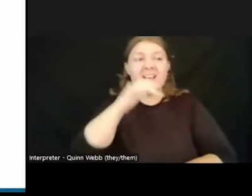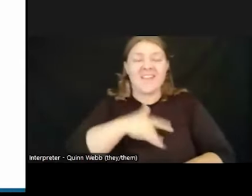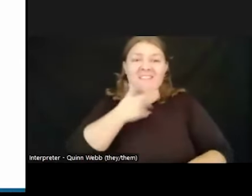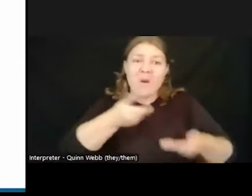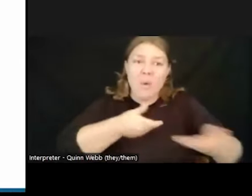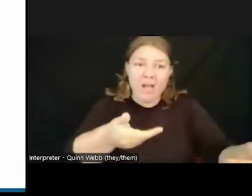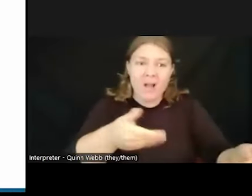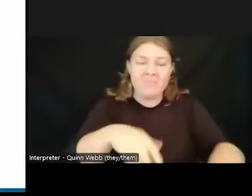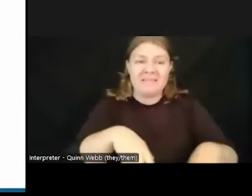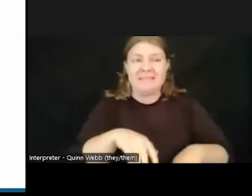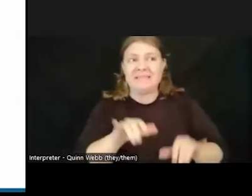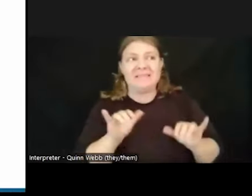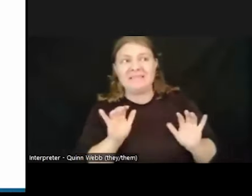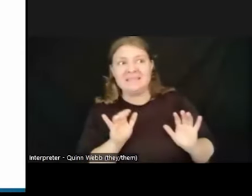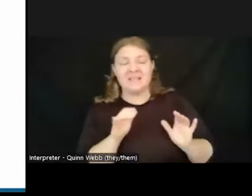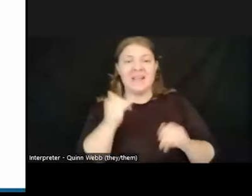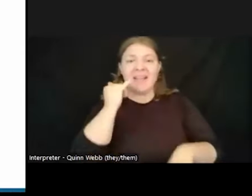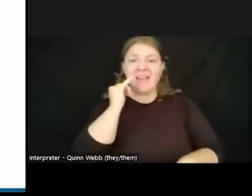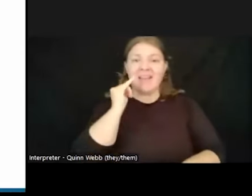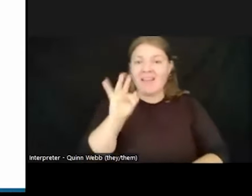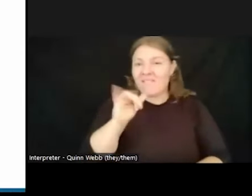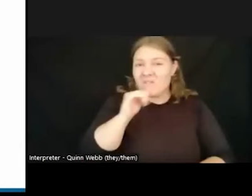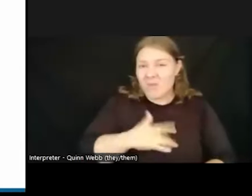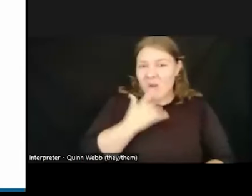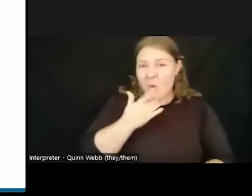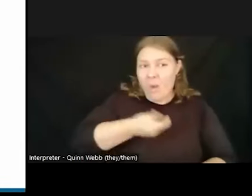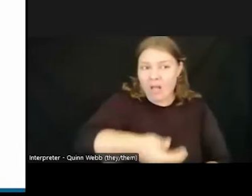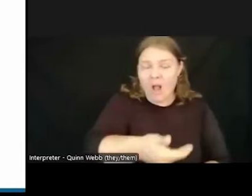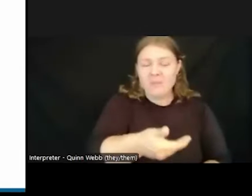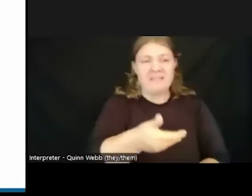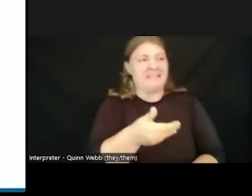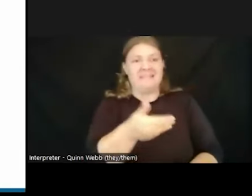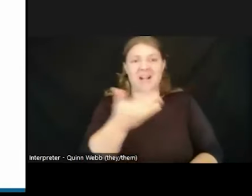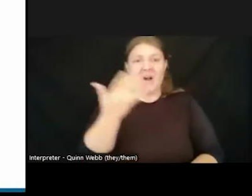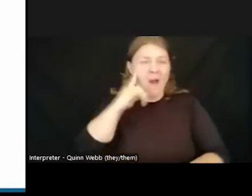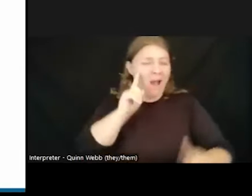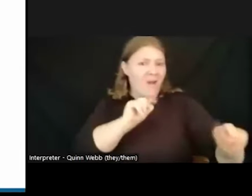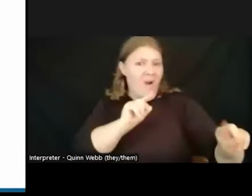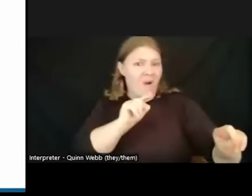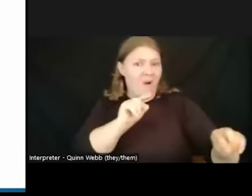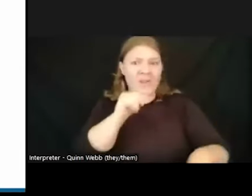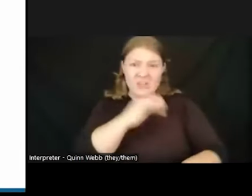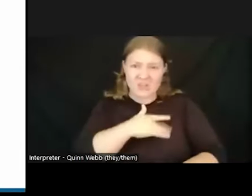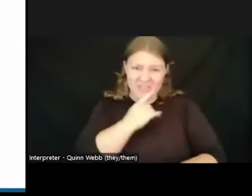why would you keep returning somewhere that you don't feel safe um and that was our experiences